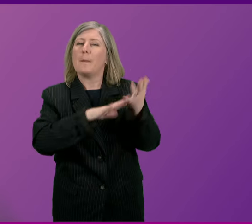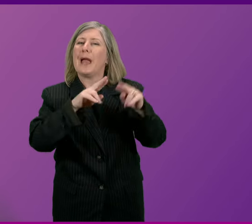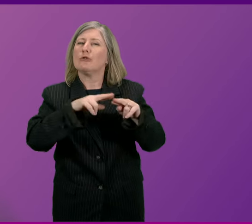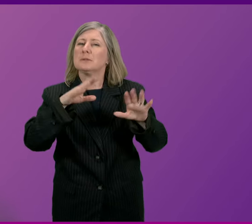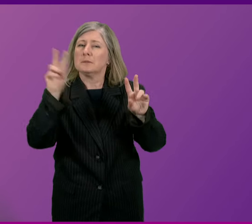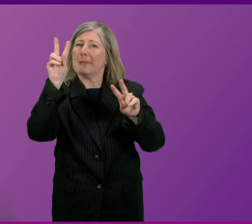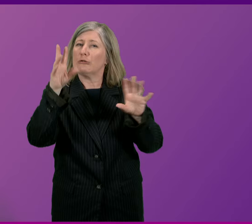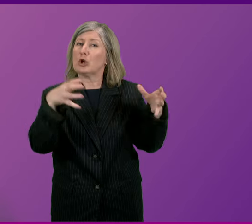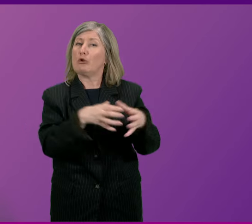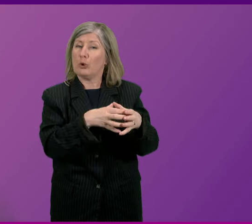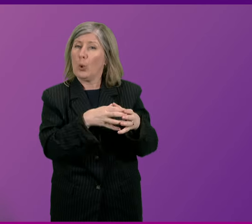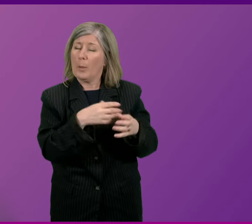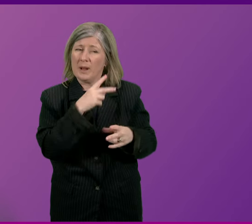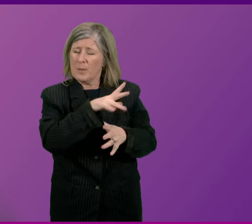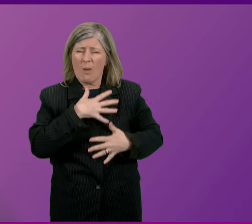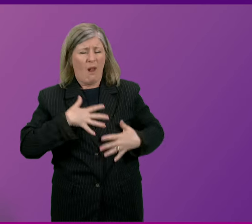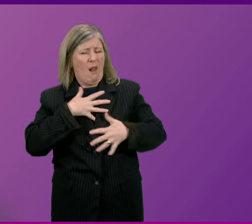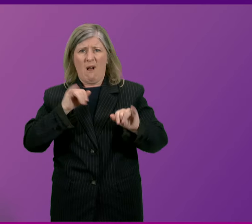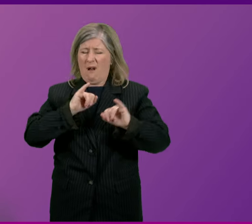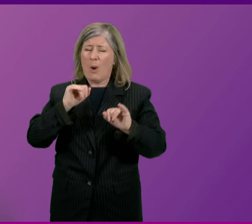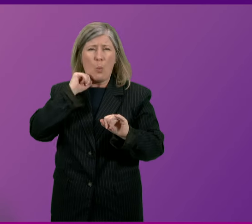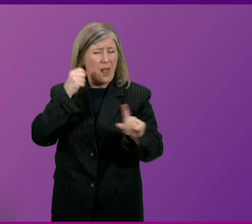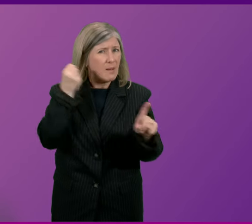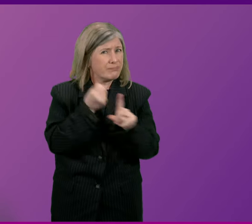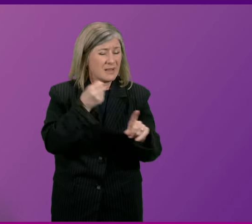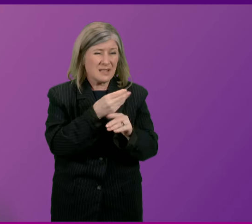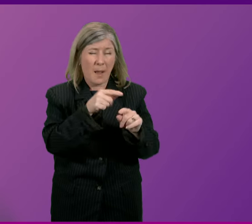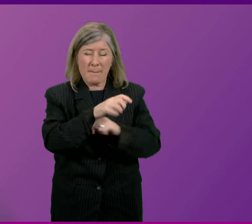cut in teacher numbers in Glasgow will hit people in the most deprived communities the hardest. It